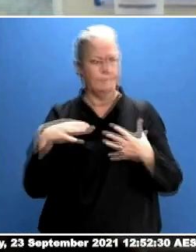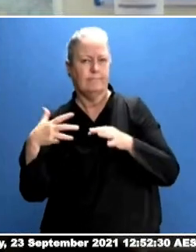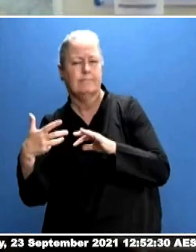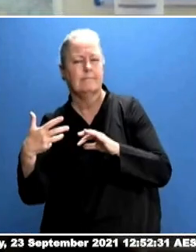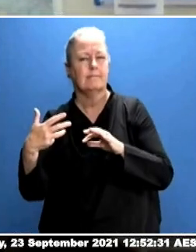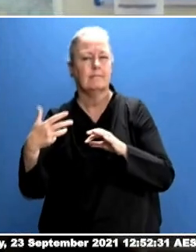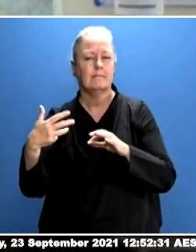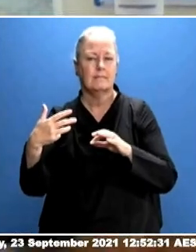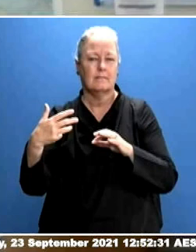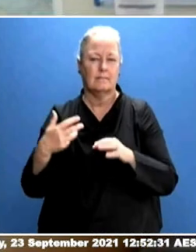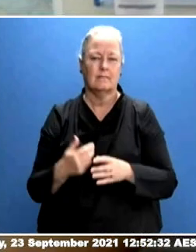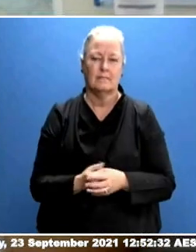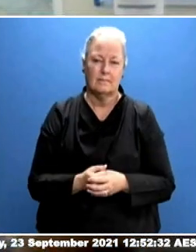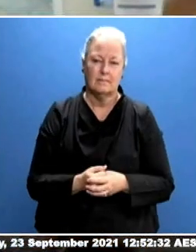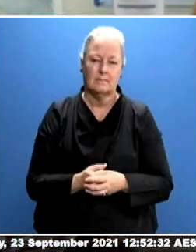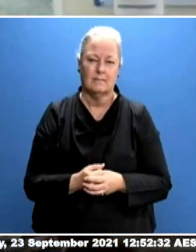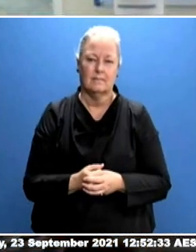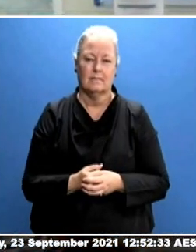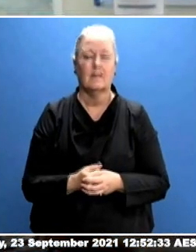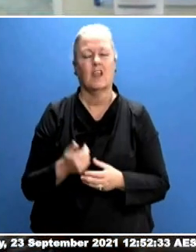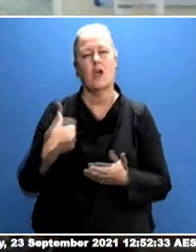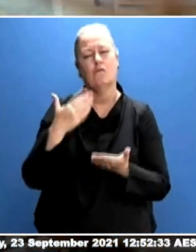I'm not sure if I've mentioned that, but I'm speaking broadly about trauma as it